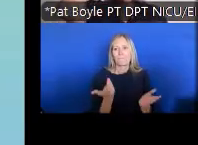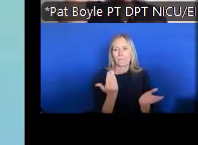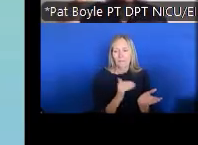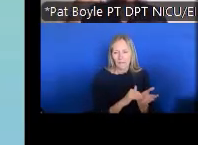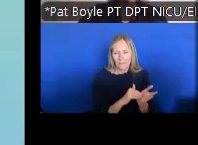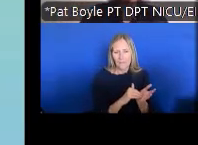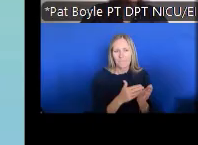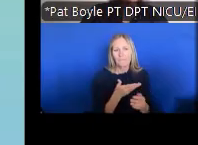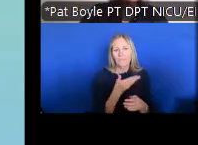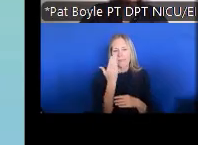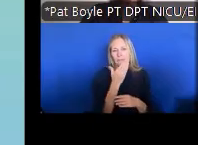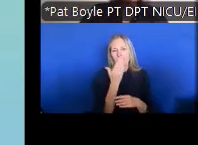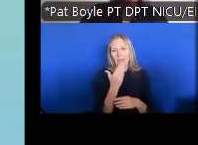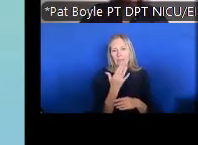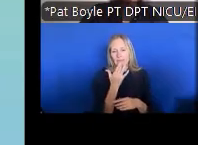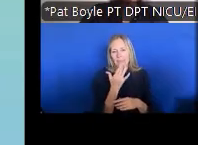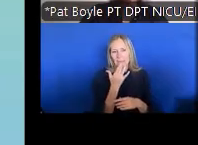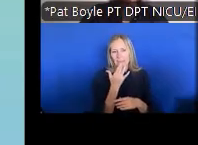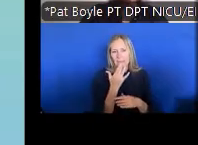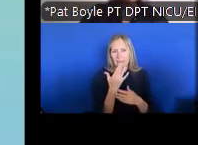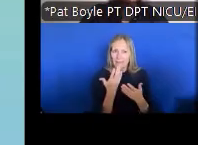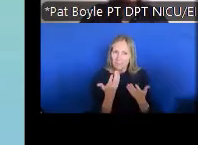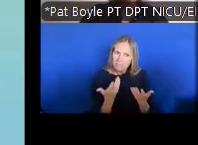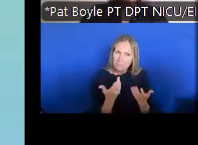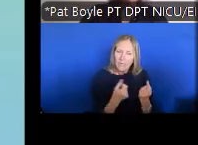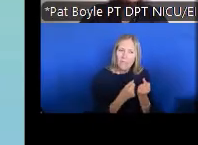and taste. Yeah, it supports early recognition of their mom.